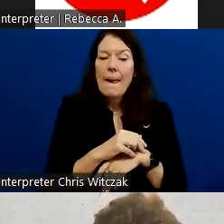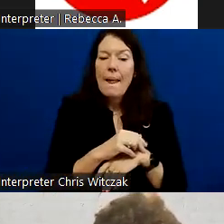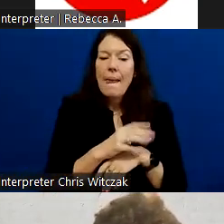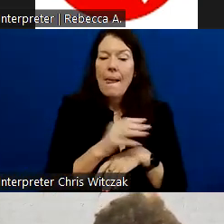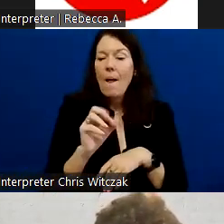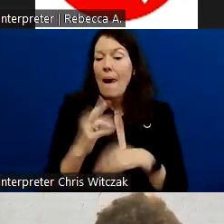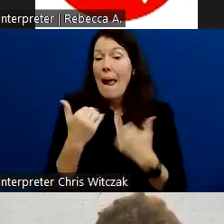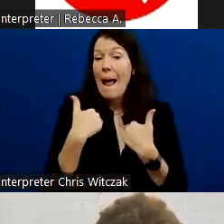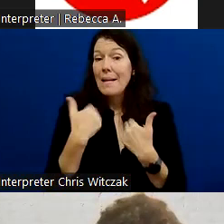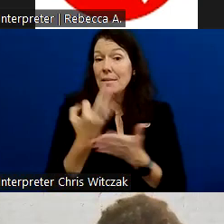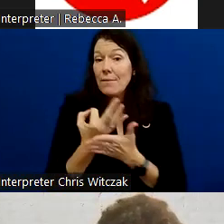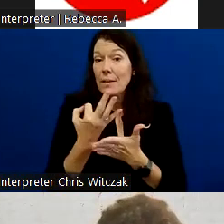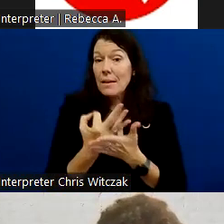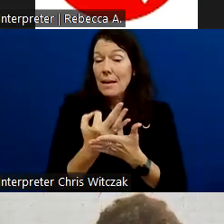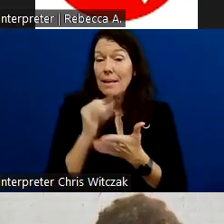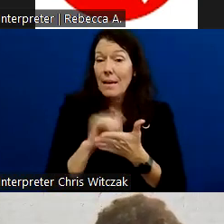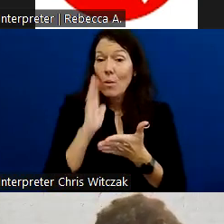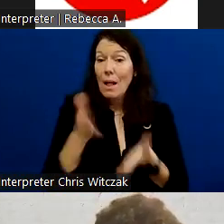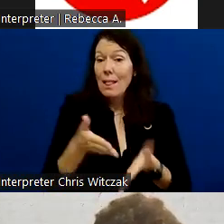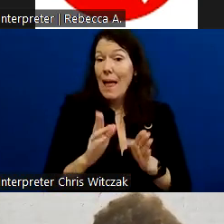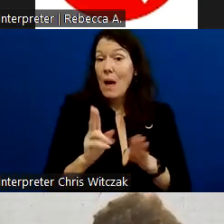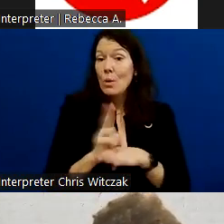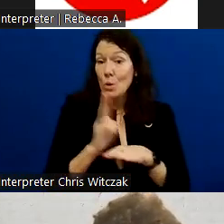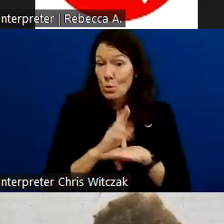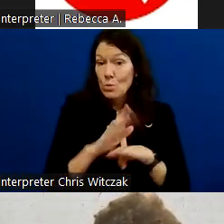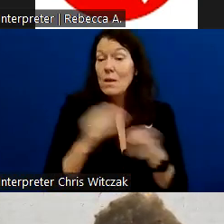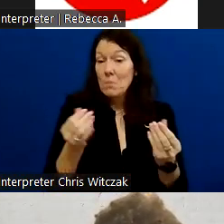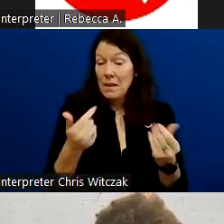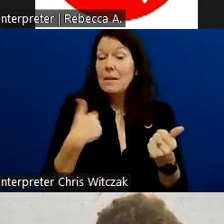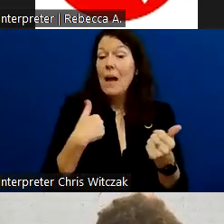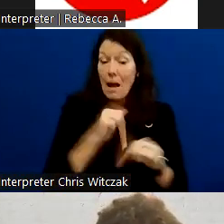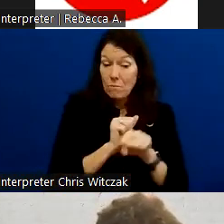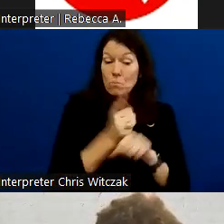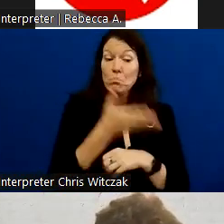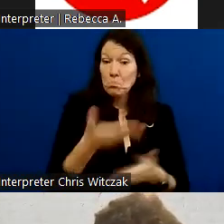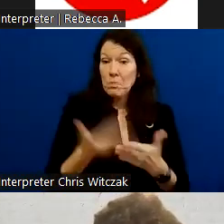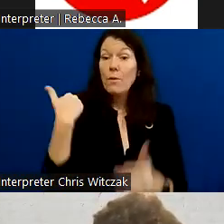that would allow having use on site, which I have worked in programs where um the funding